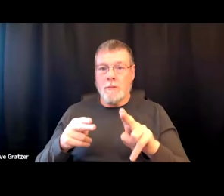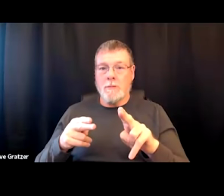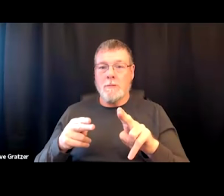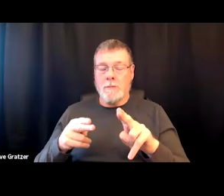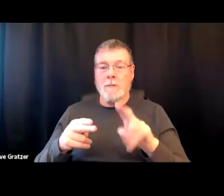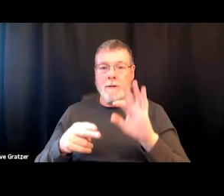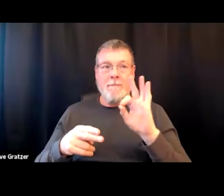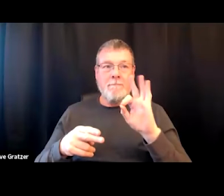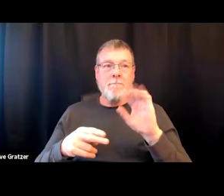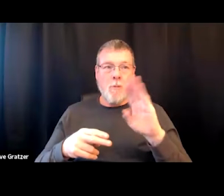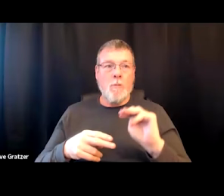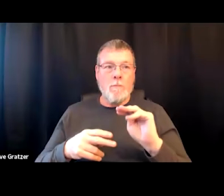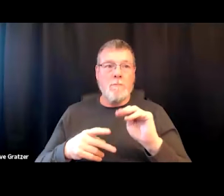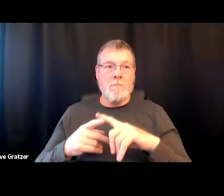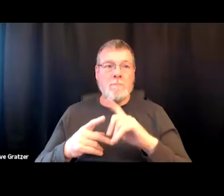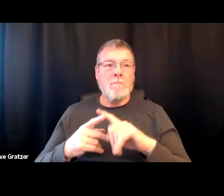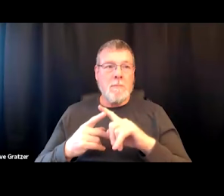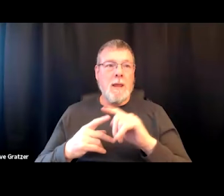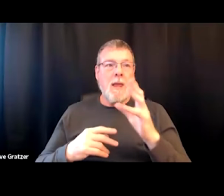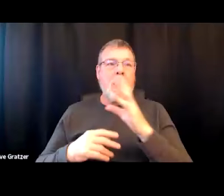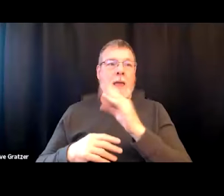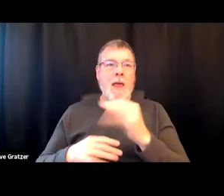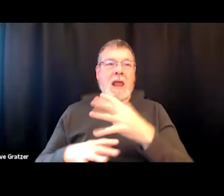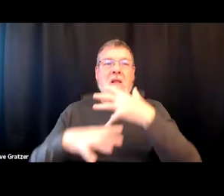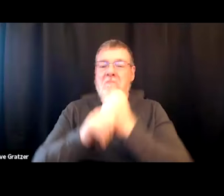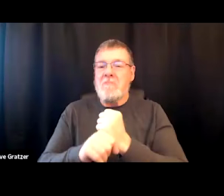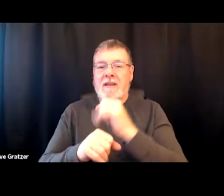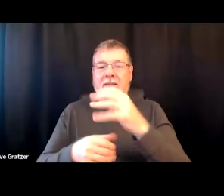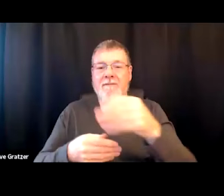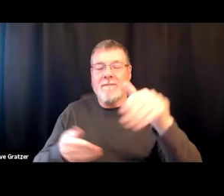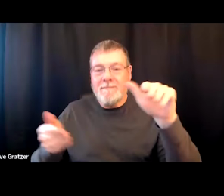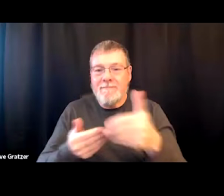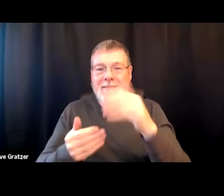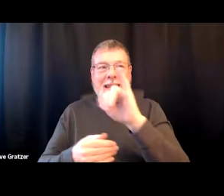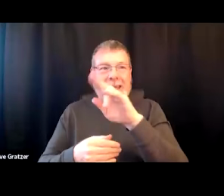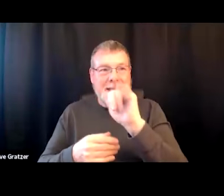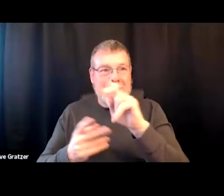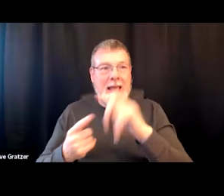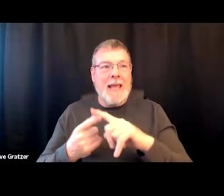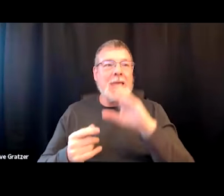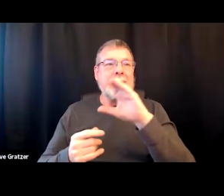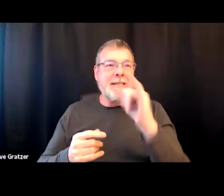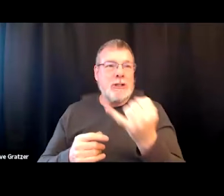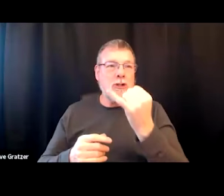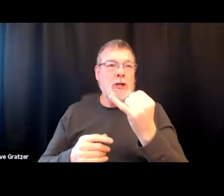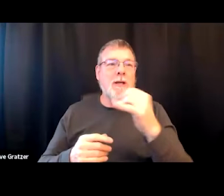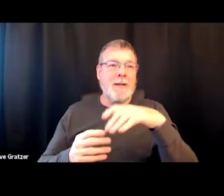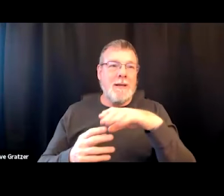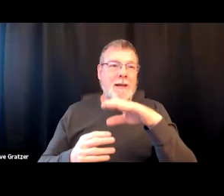or the more comprehensive assessment forms for substance use disorders.